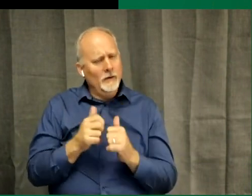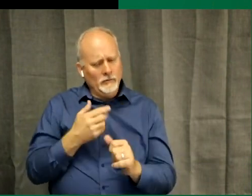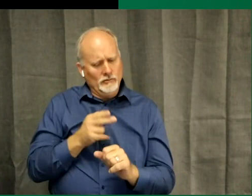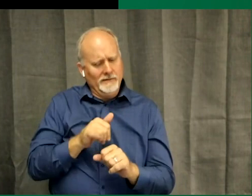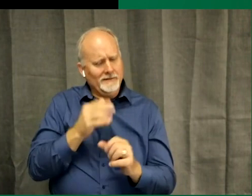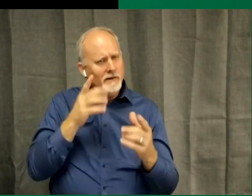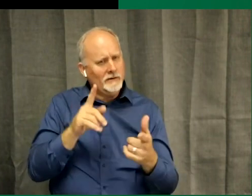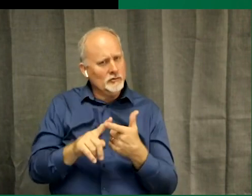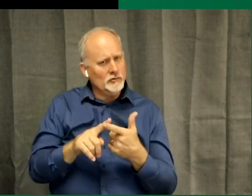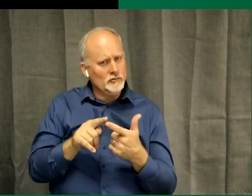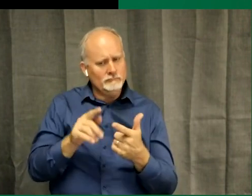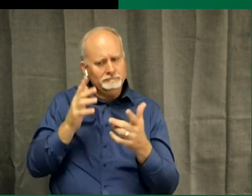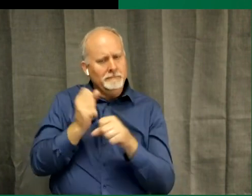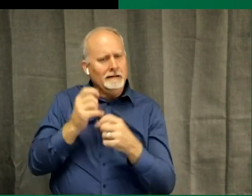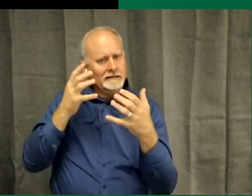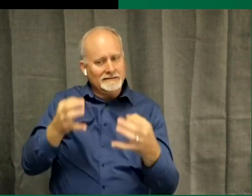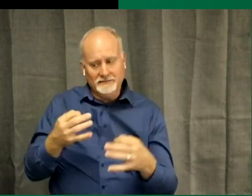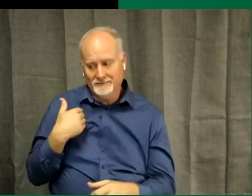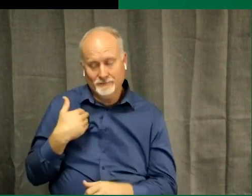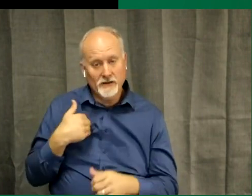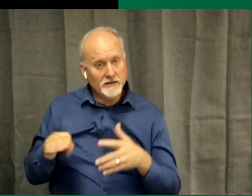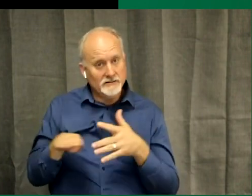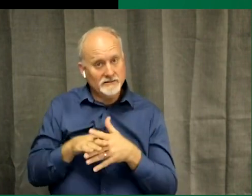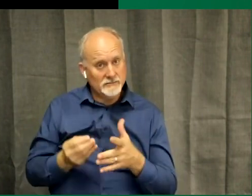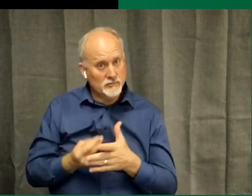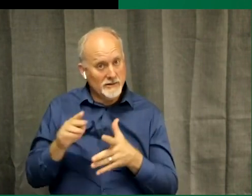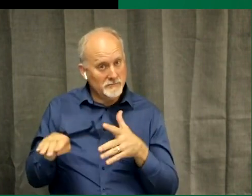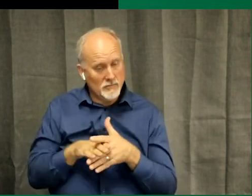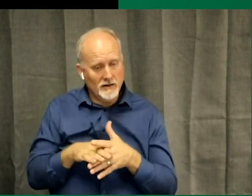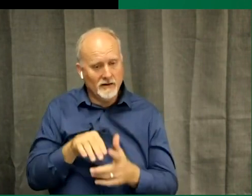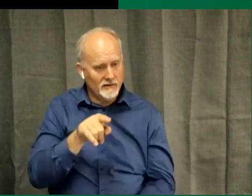of conversations around spring break and one of the data pieces we used was from student health